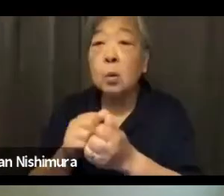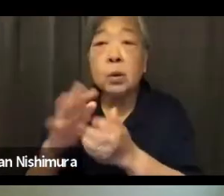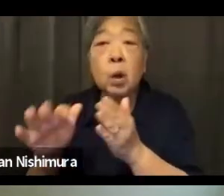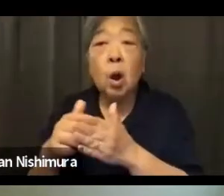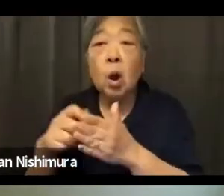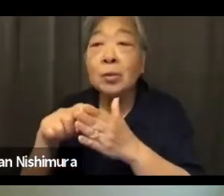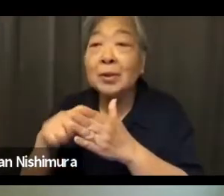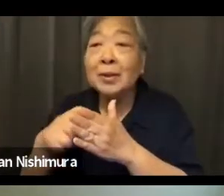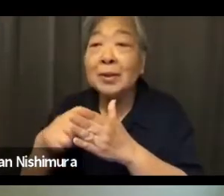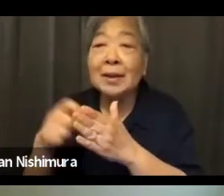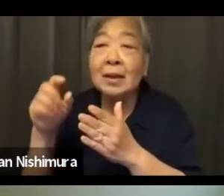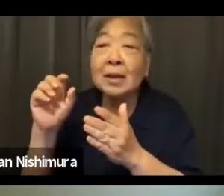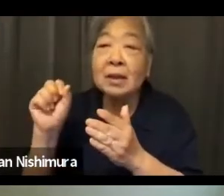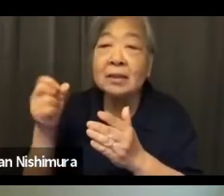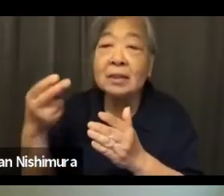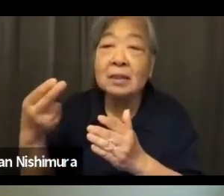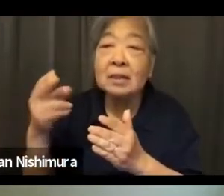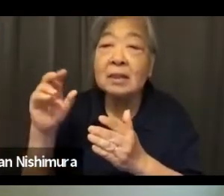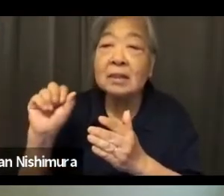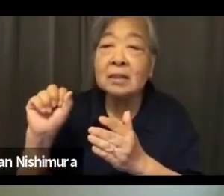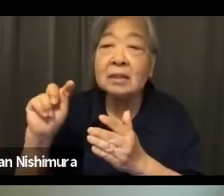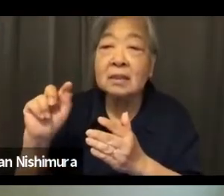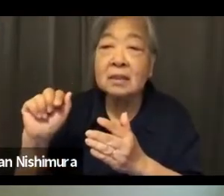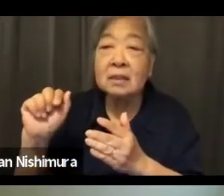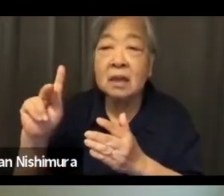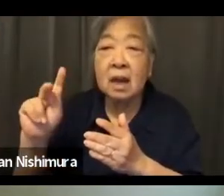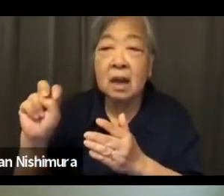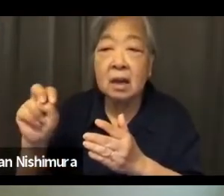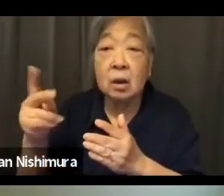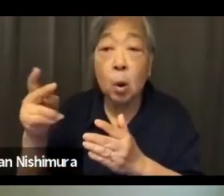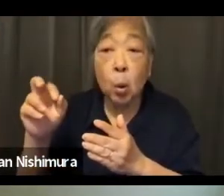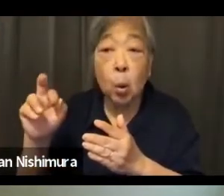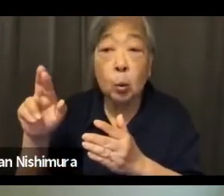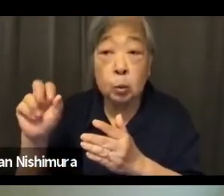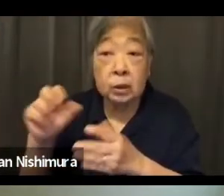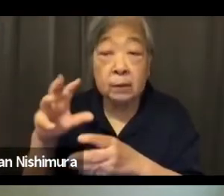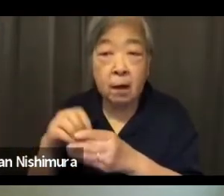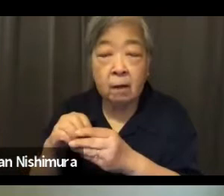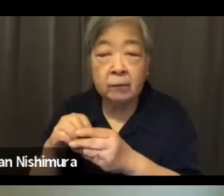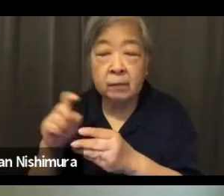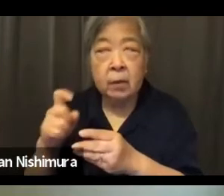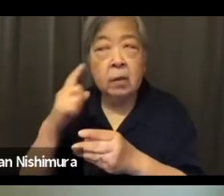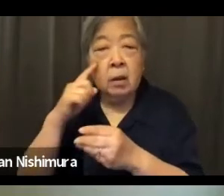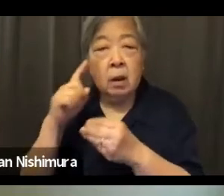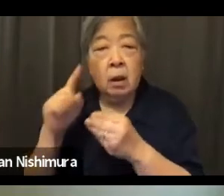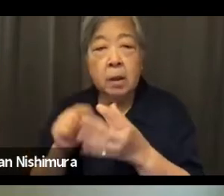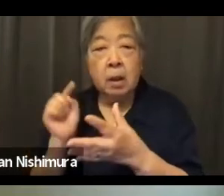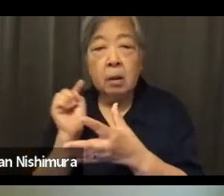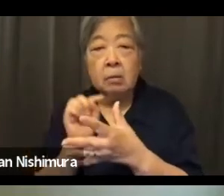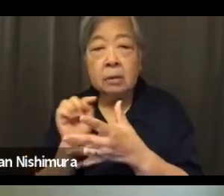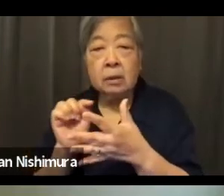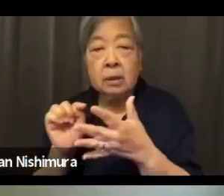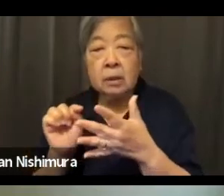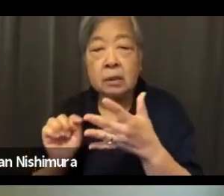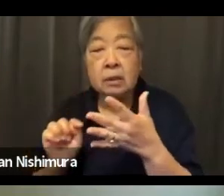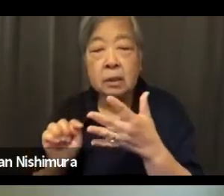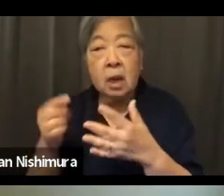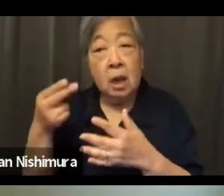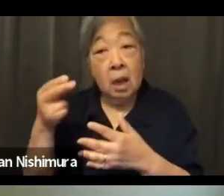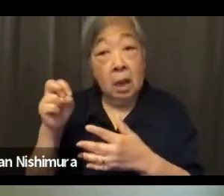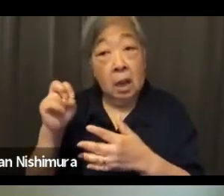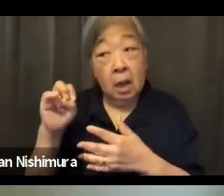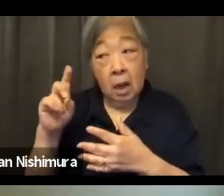involved, these are the arenas you want to think about, so Heidi and I collaborated with